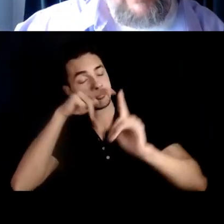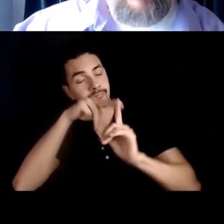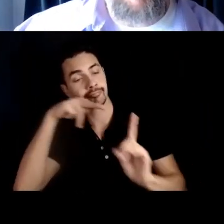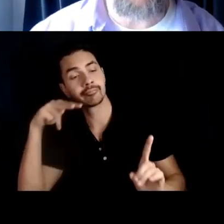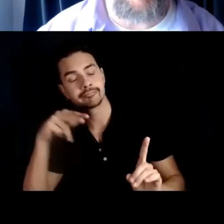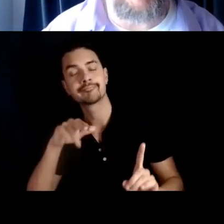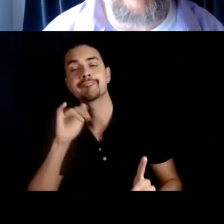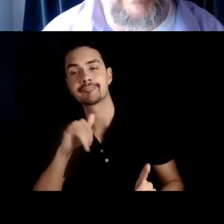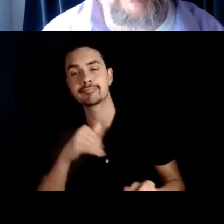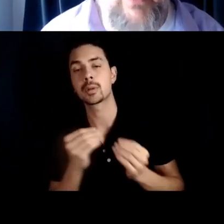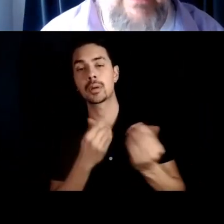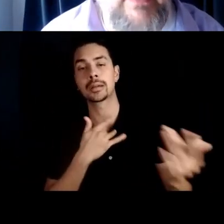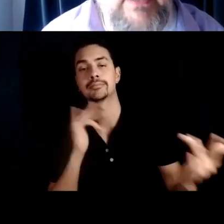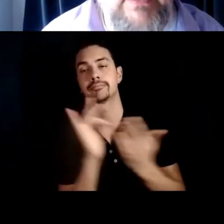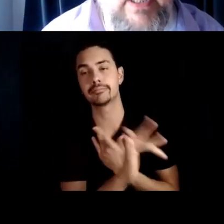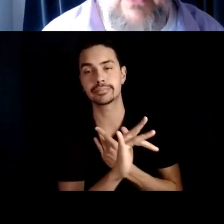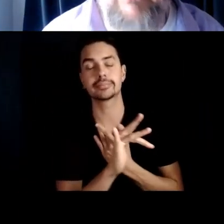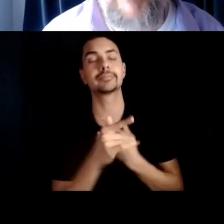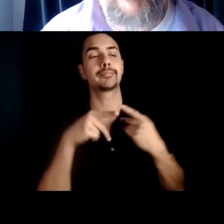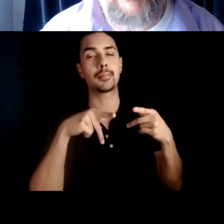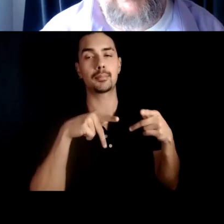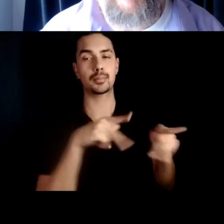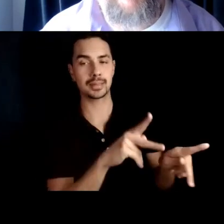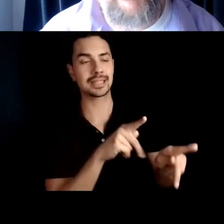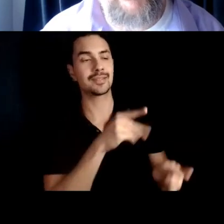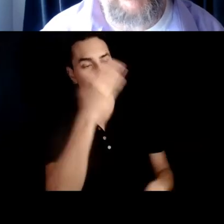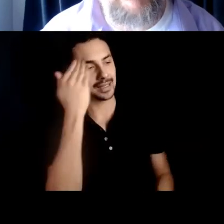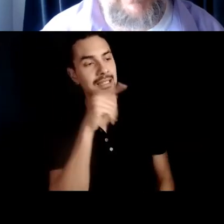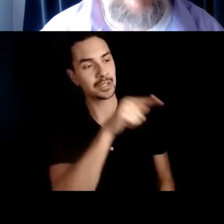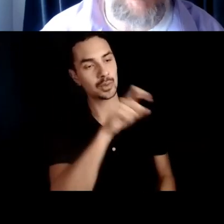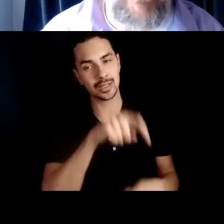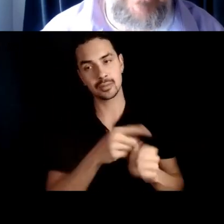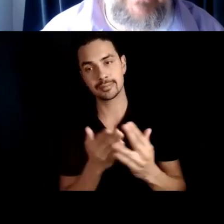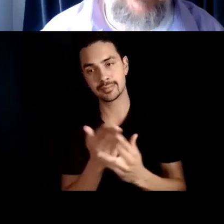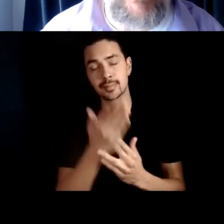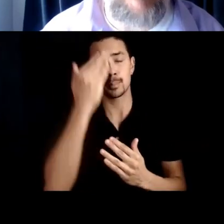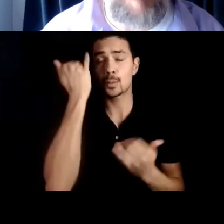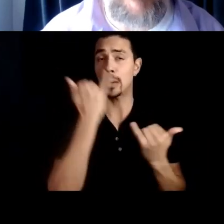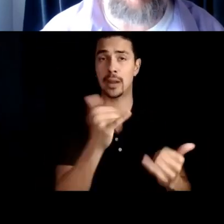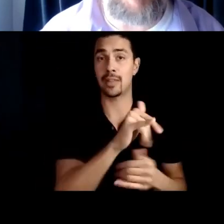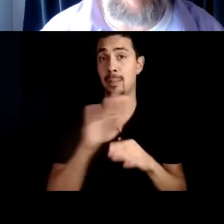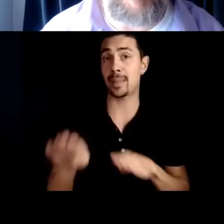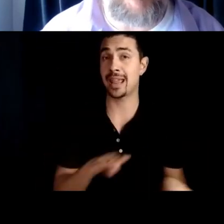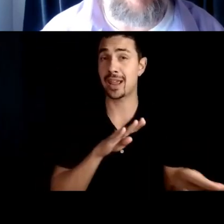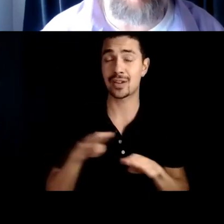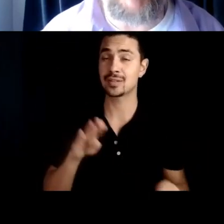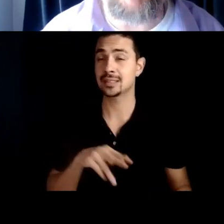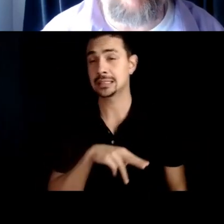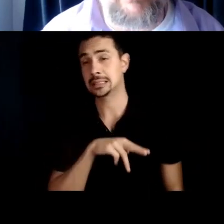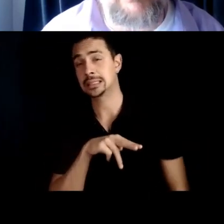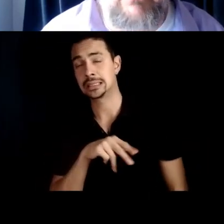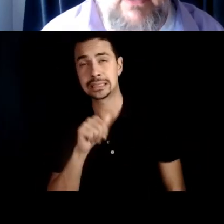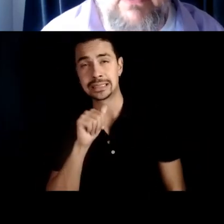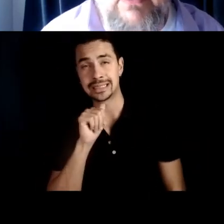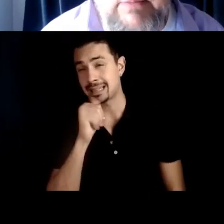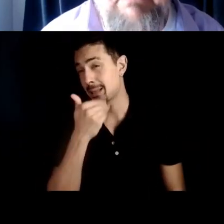in helping clients get to where they need to go, even if they're doing some behaviors right now that may not be in their best long-term health.